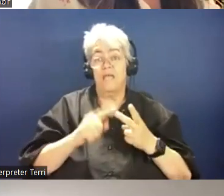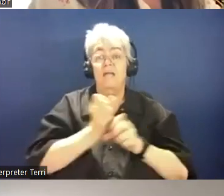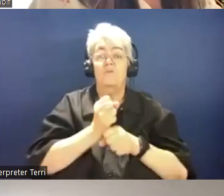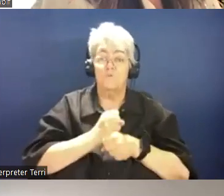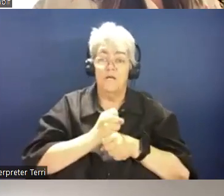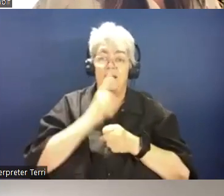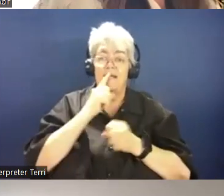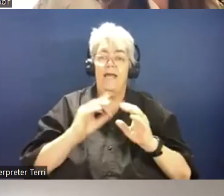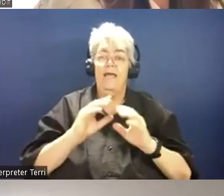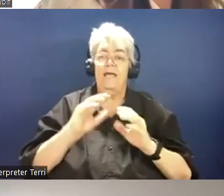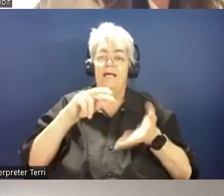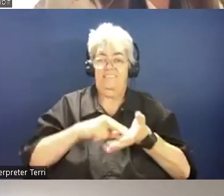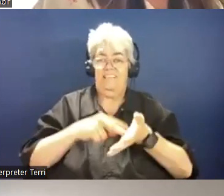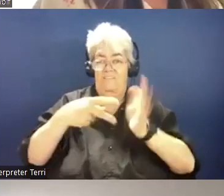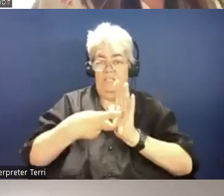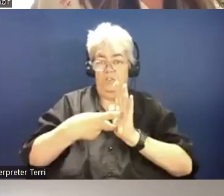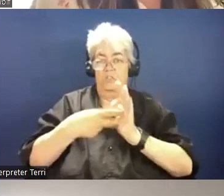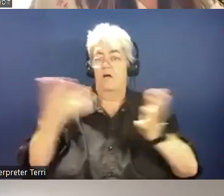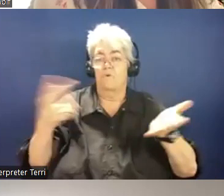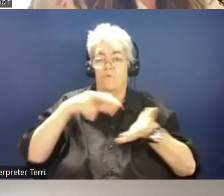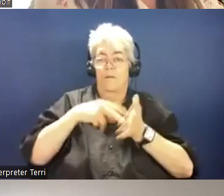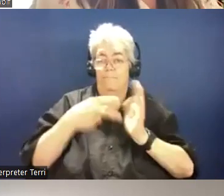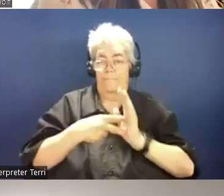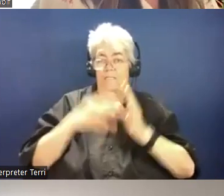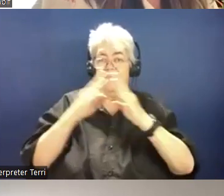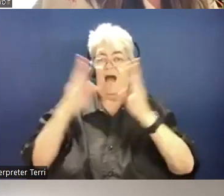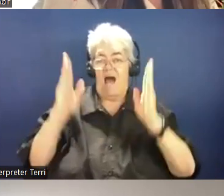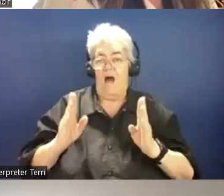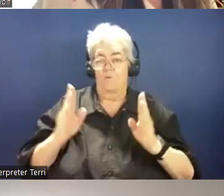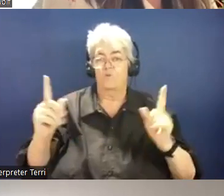around the household number. And what that relationship looks like.